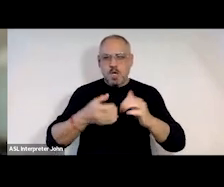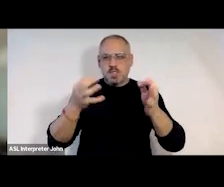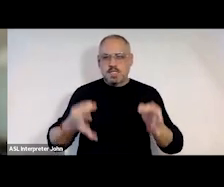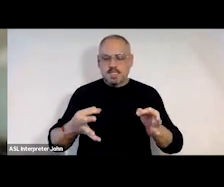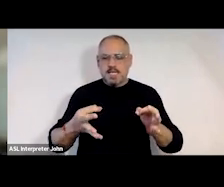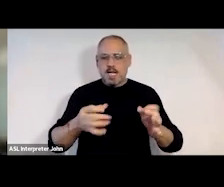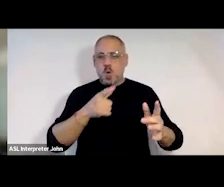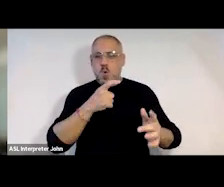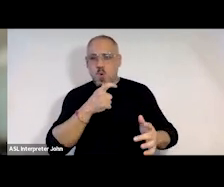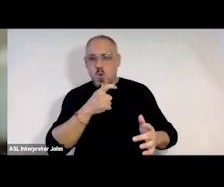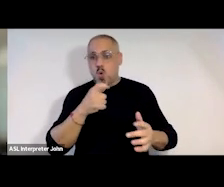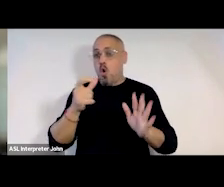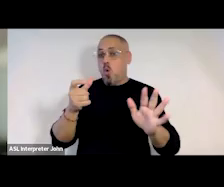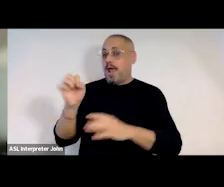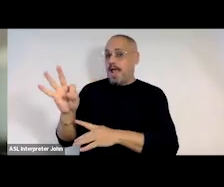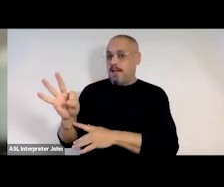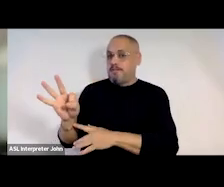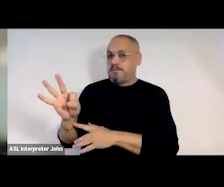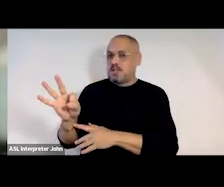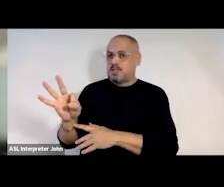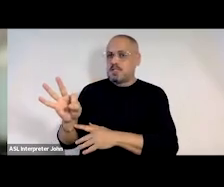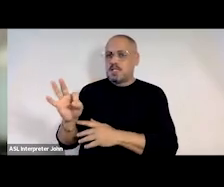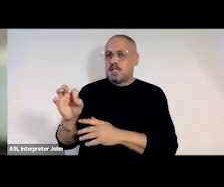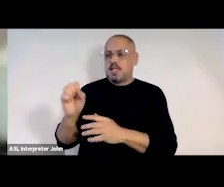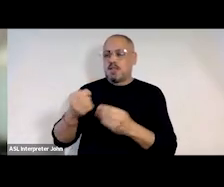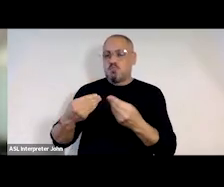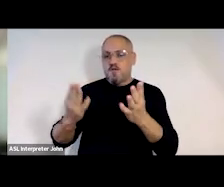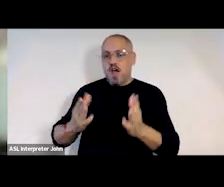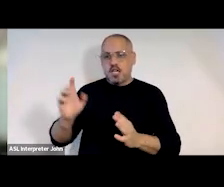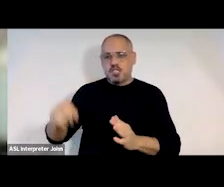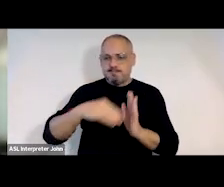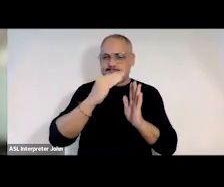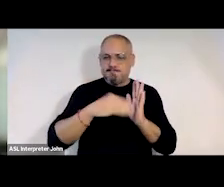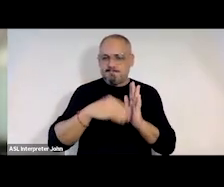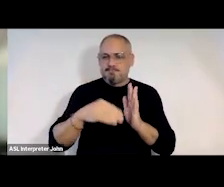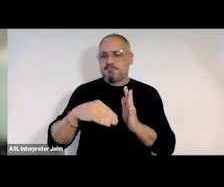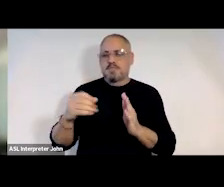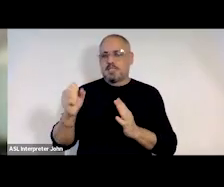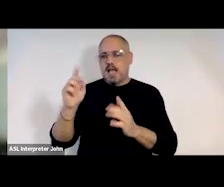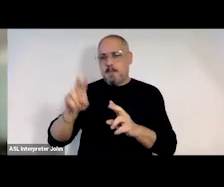who or if a SOAR provider should complete a SOAR-assisted application for someone.